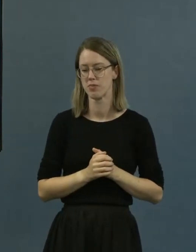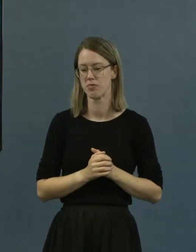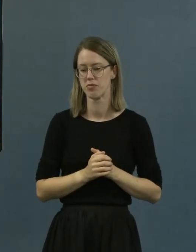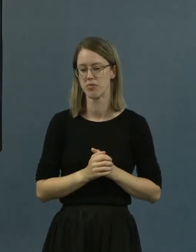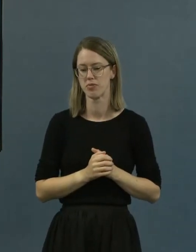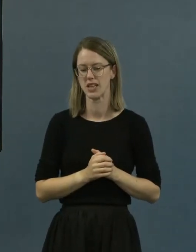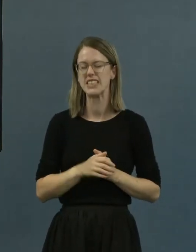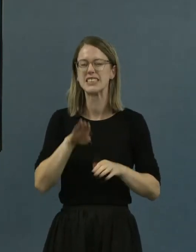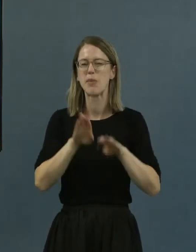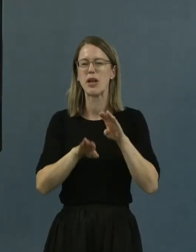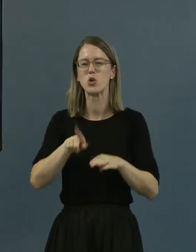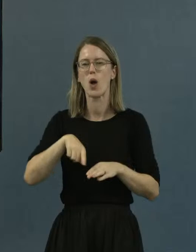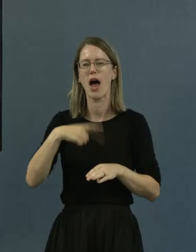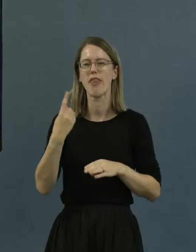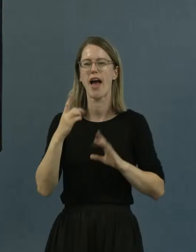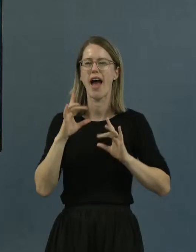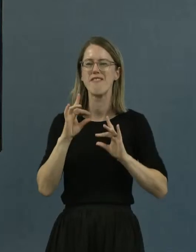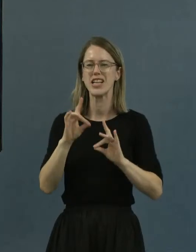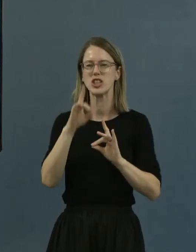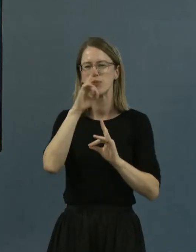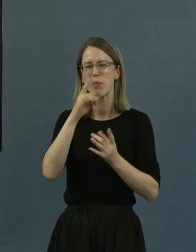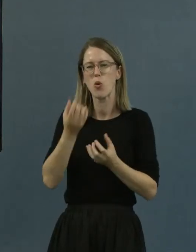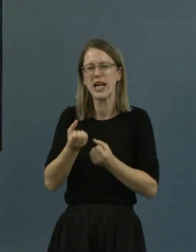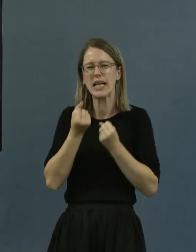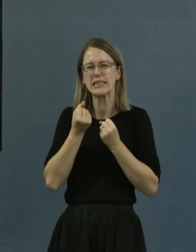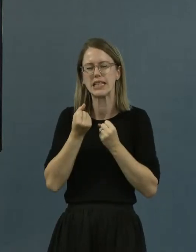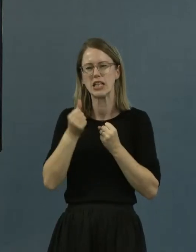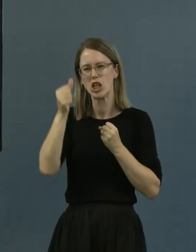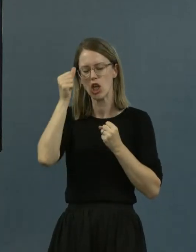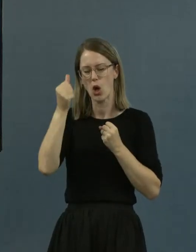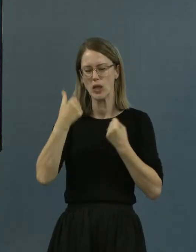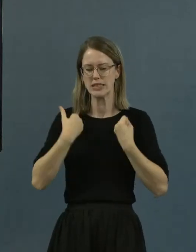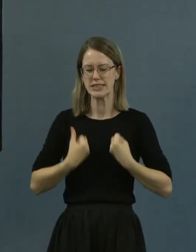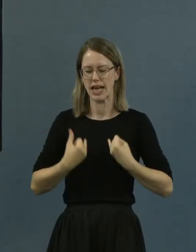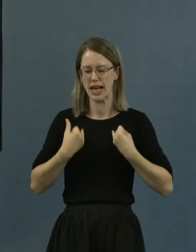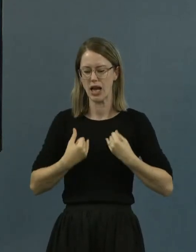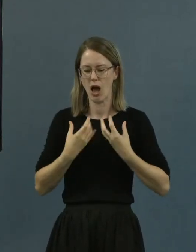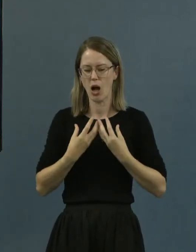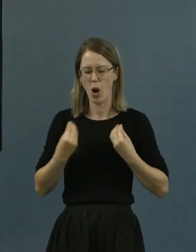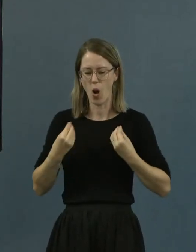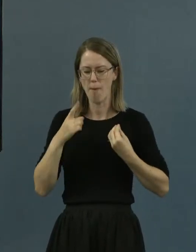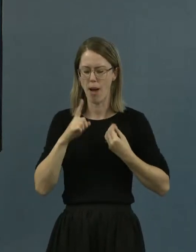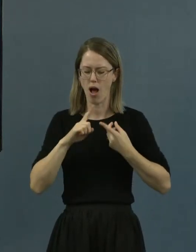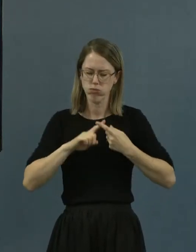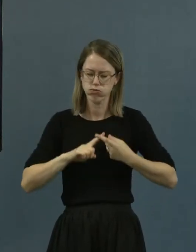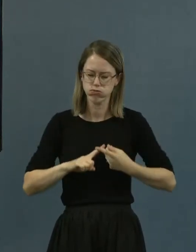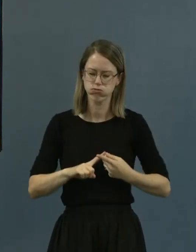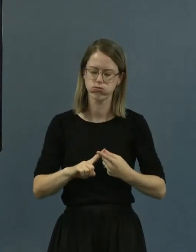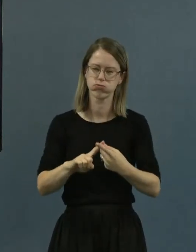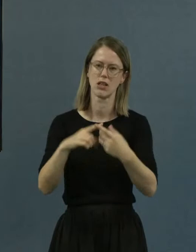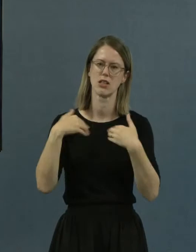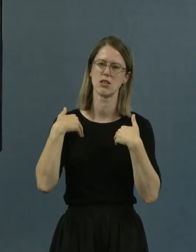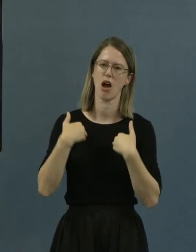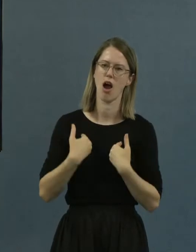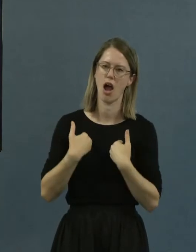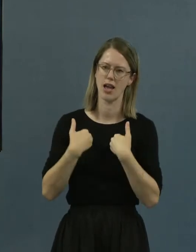far, far smaller. It is quite consistent with other viral infections get a post-viral